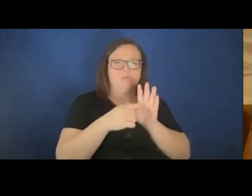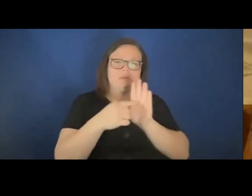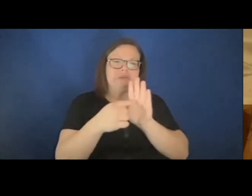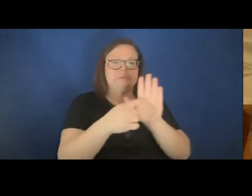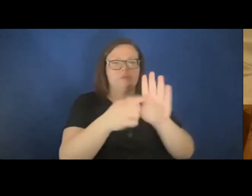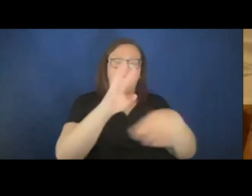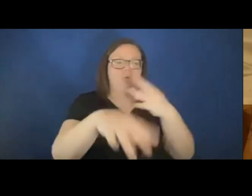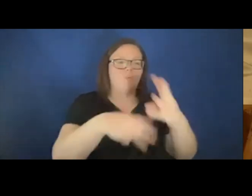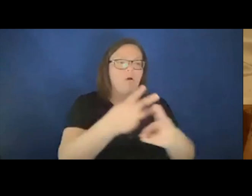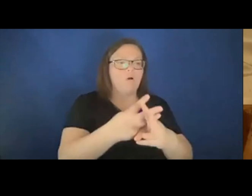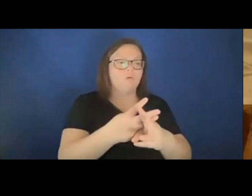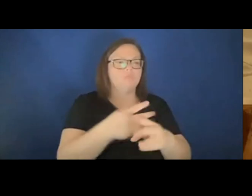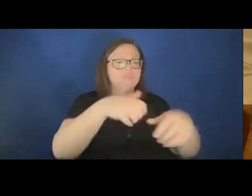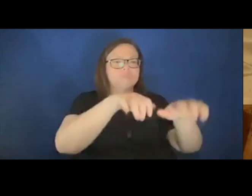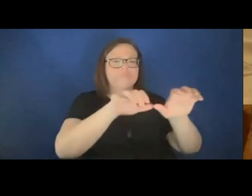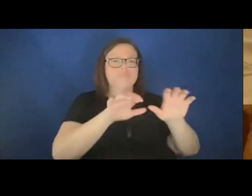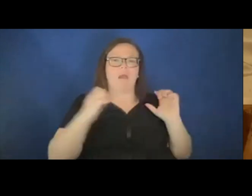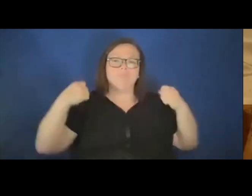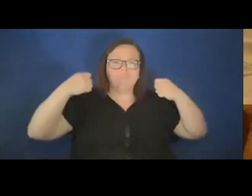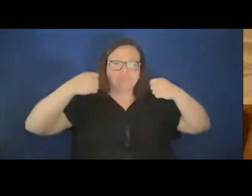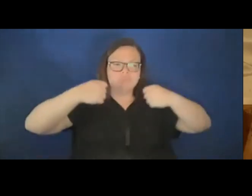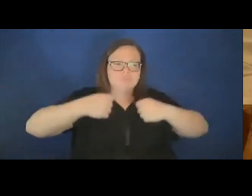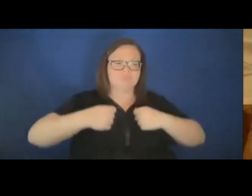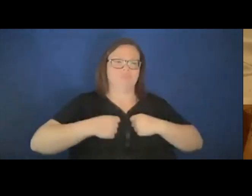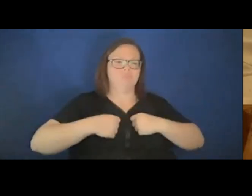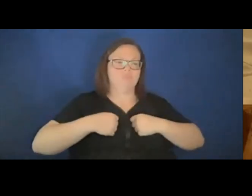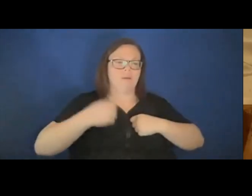graveyards on our backs and I’m holding a lightning bug